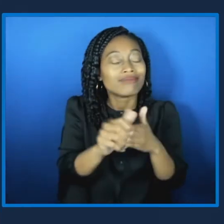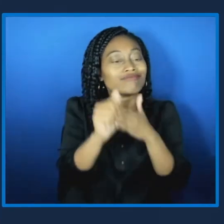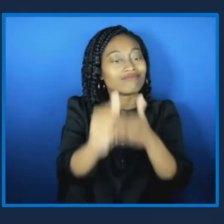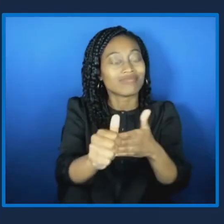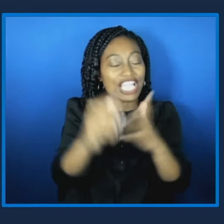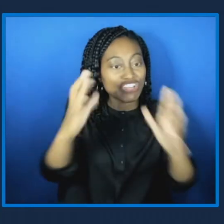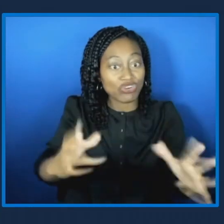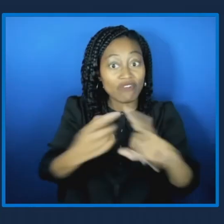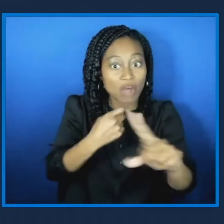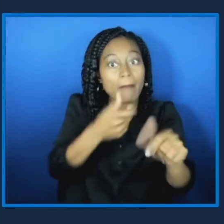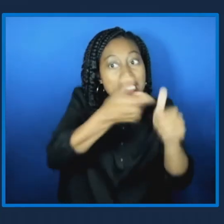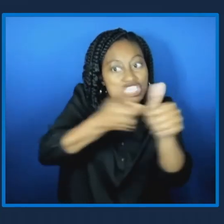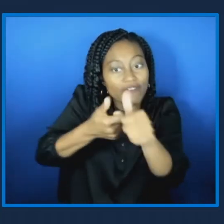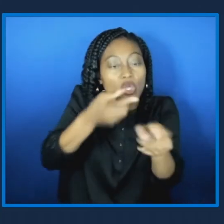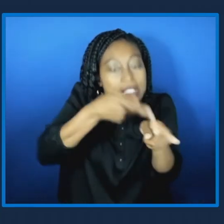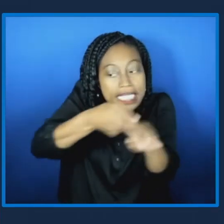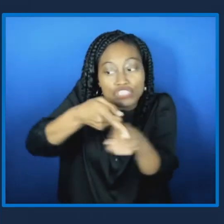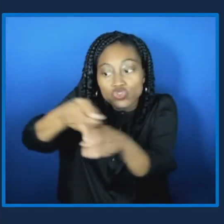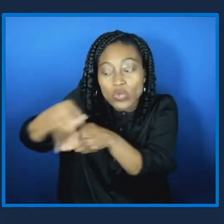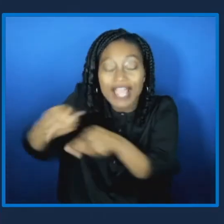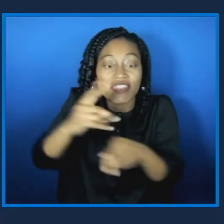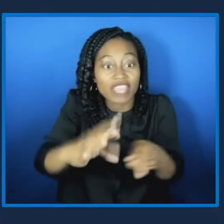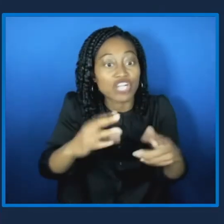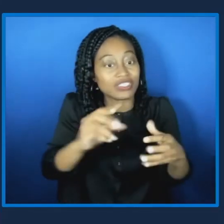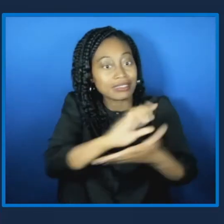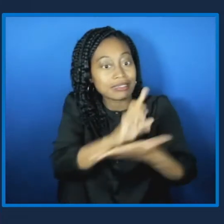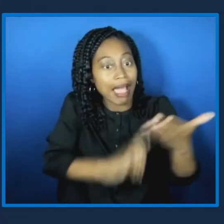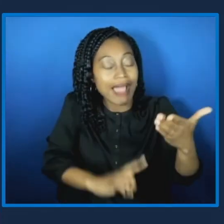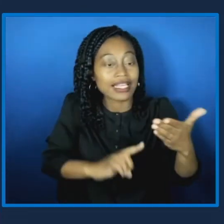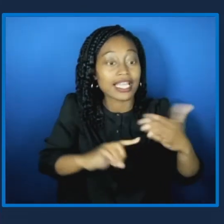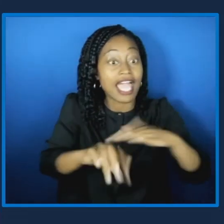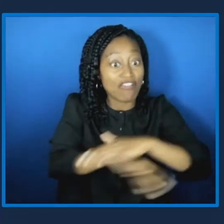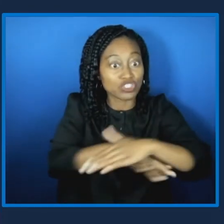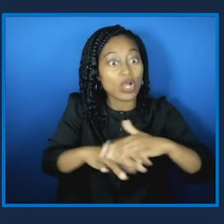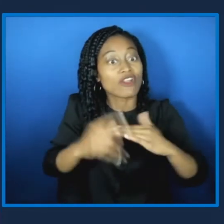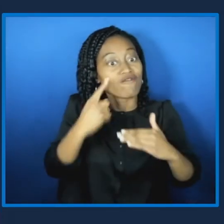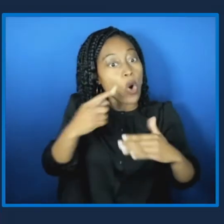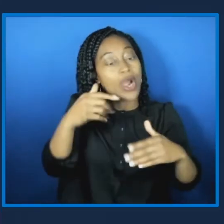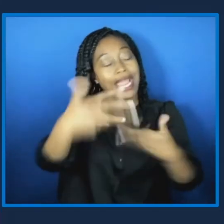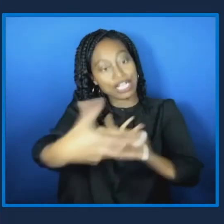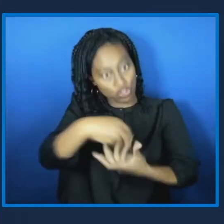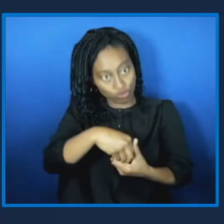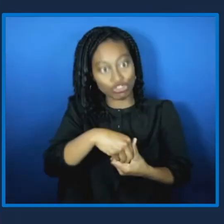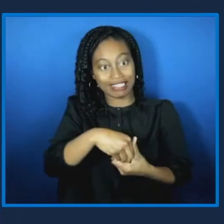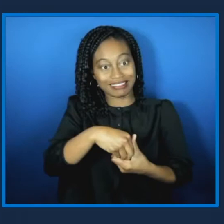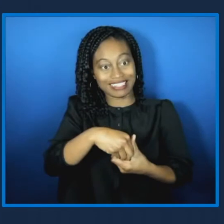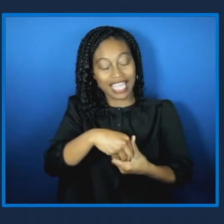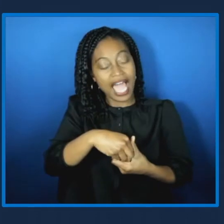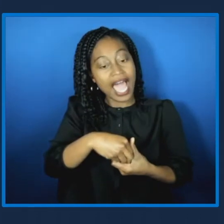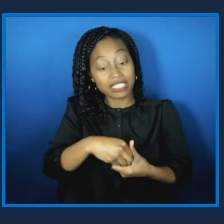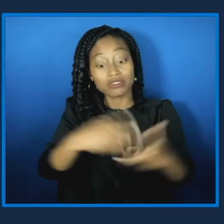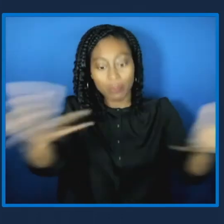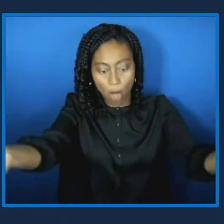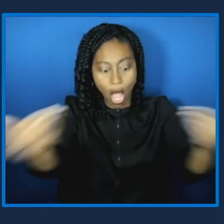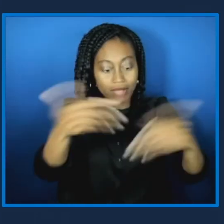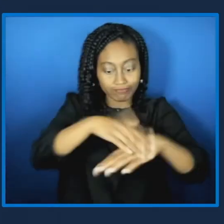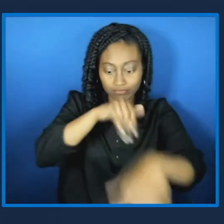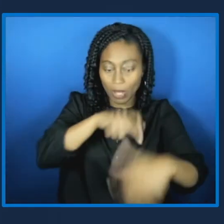in their industries because they hadn't got enough attention on this starting to come to the table and say, it's not just up to the technology providers